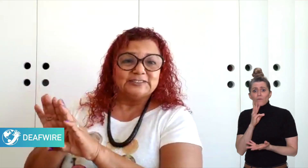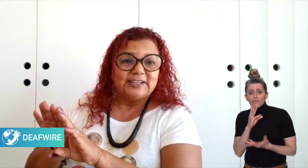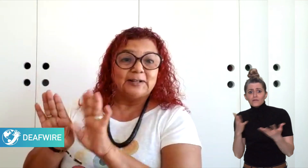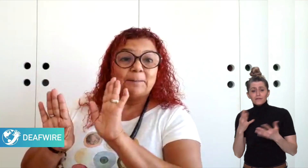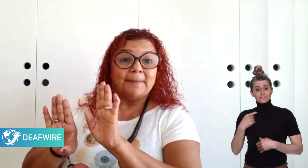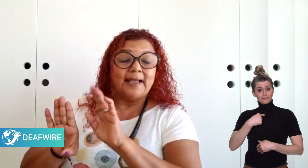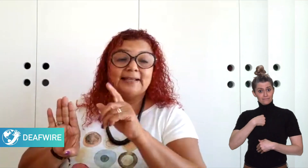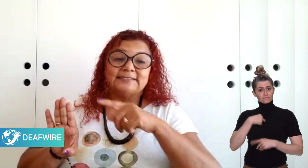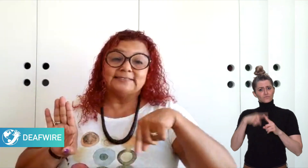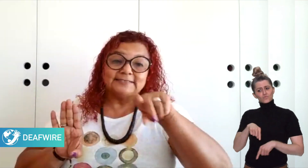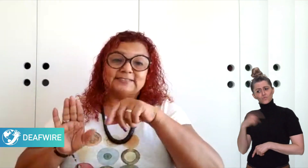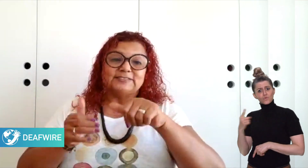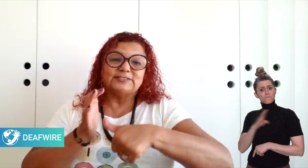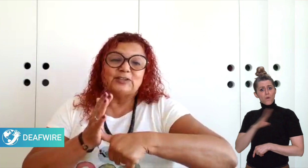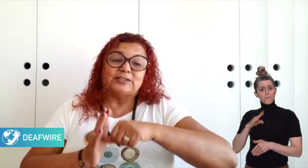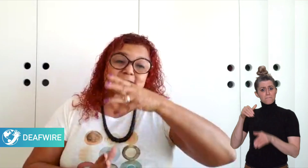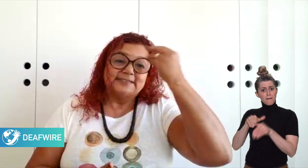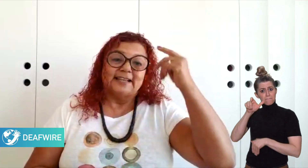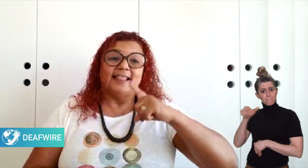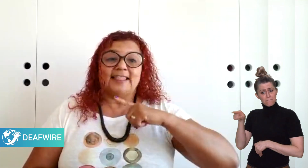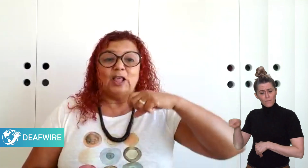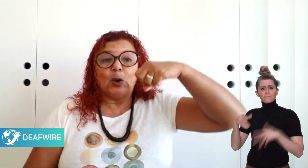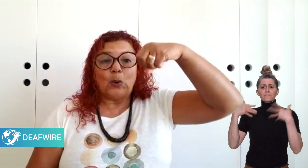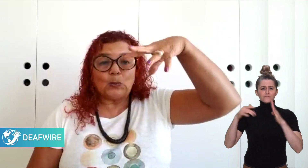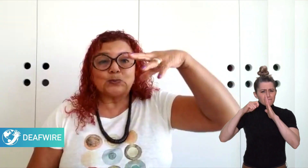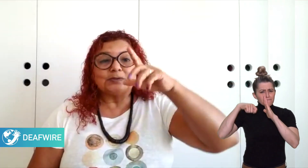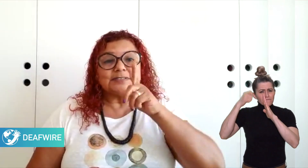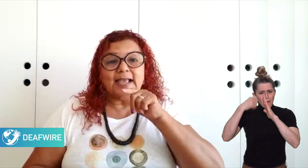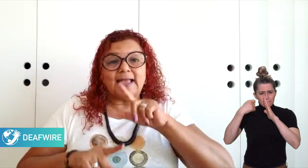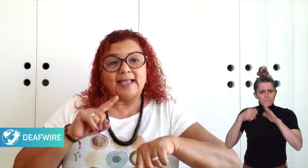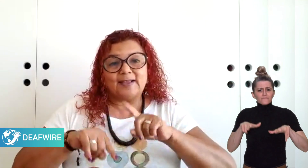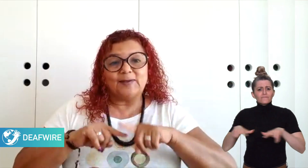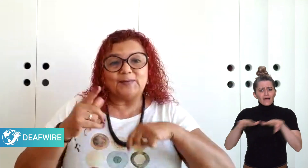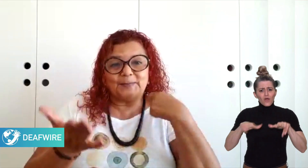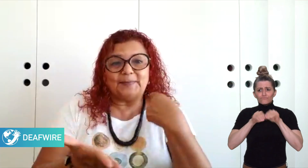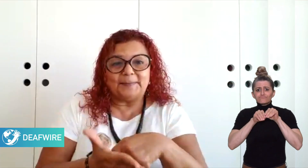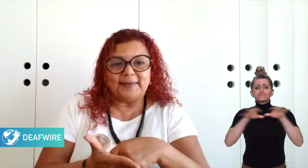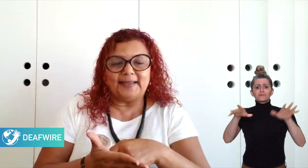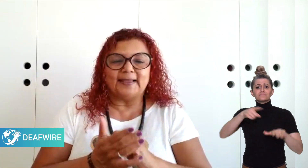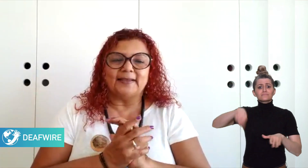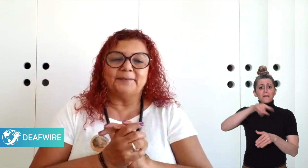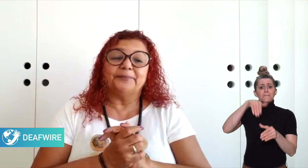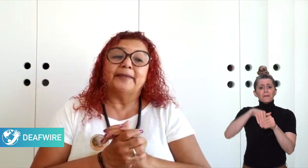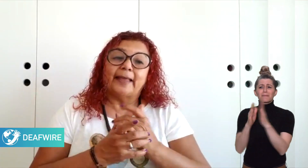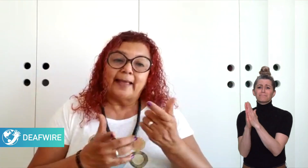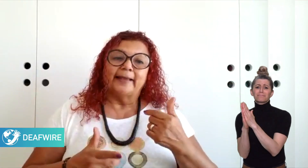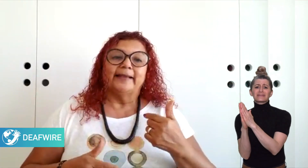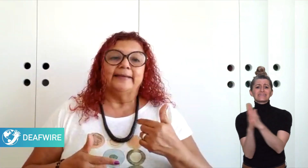we are not open. Those dues are the money for utilities.